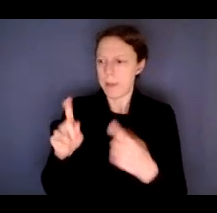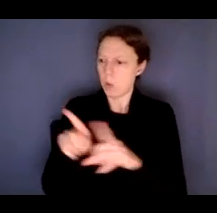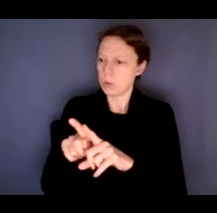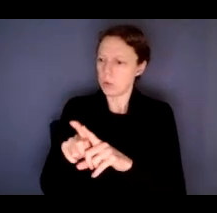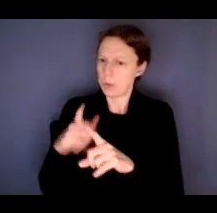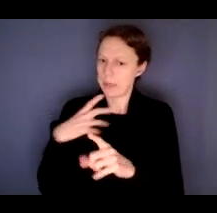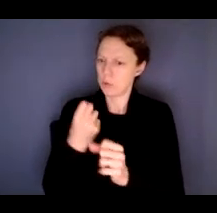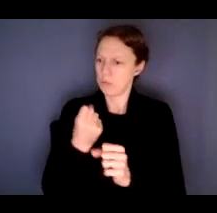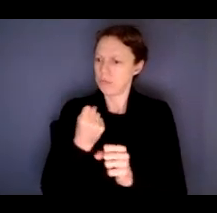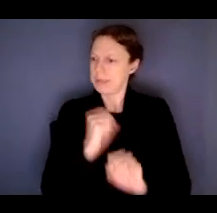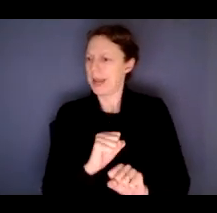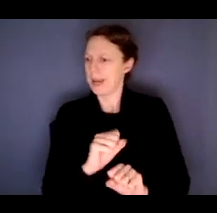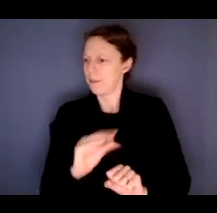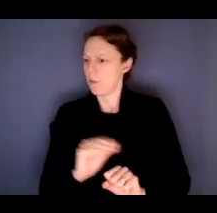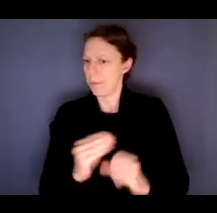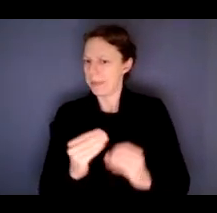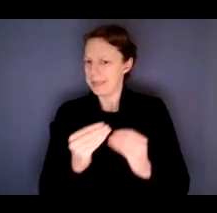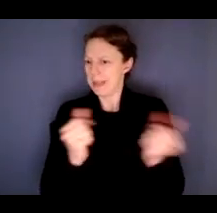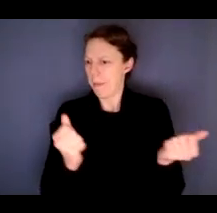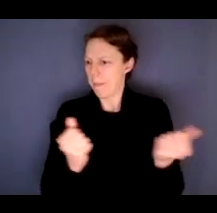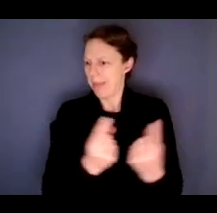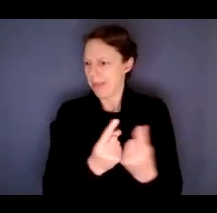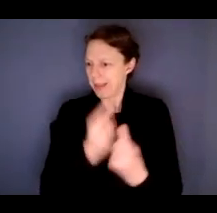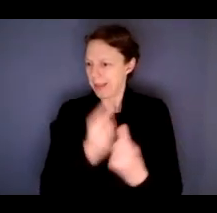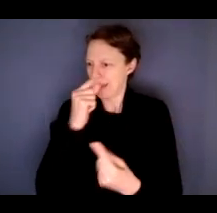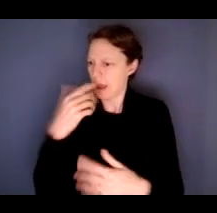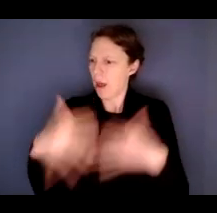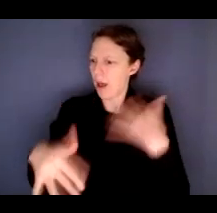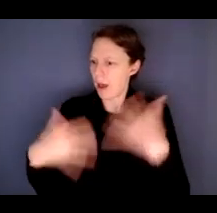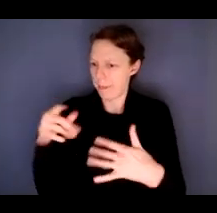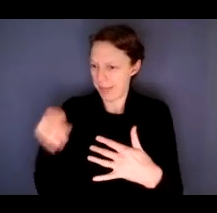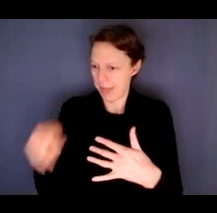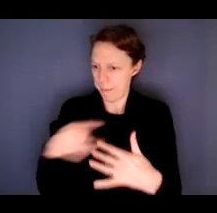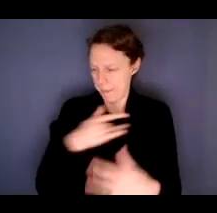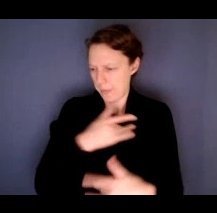aspects of things that could be quite harmful and emotional to them and that informs our practice